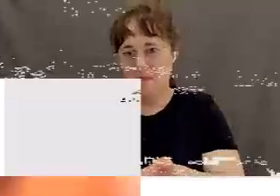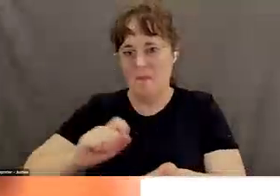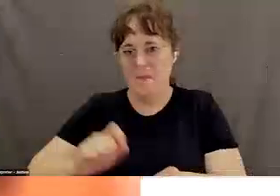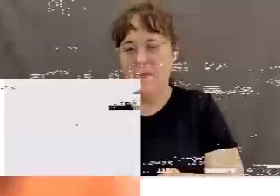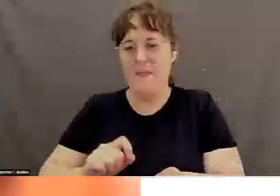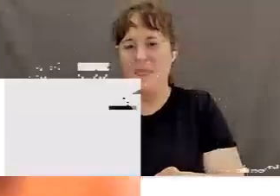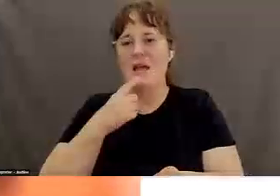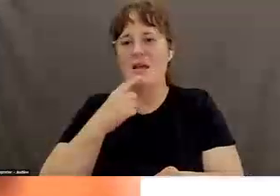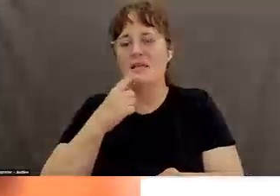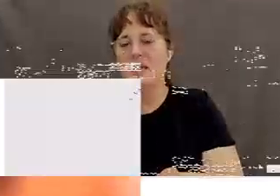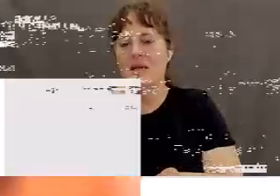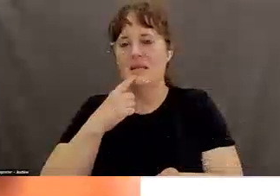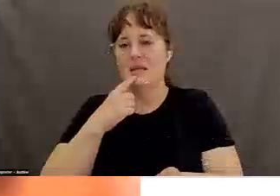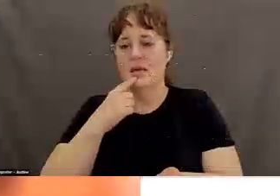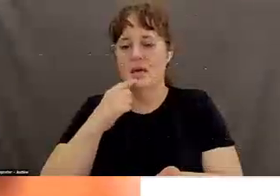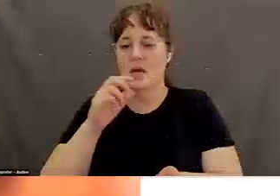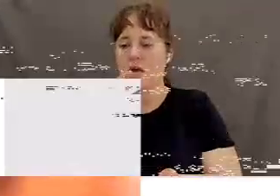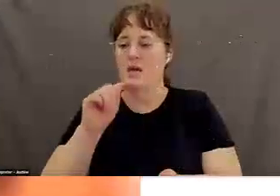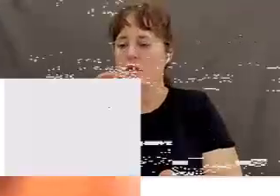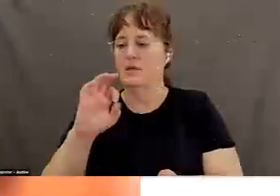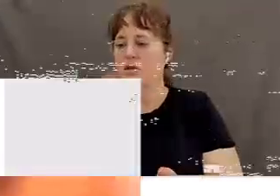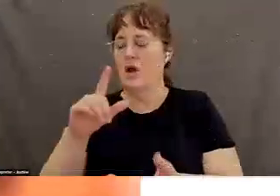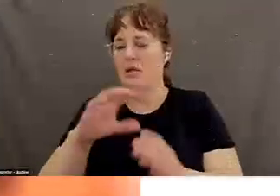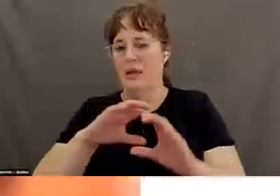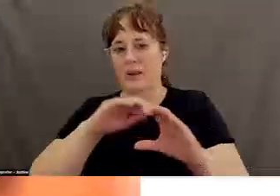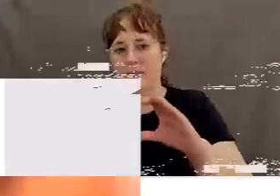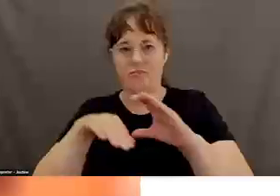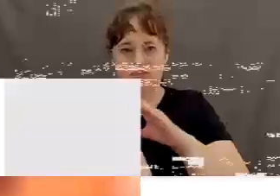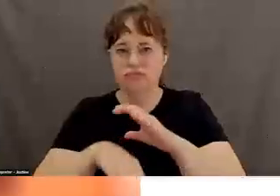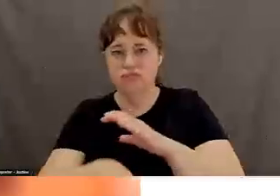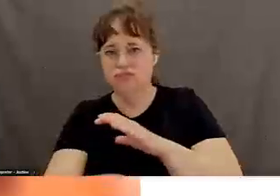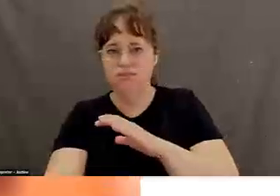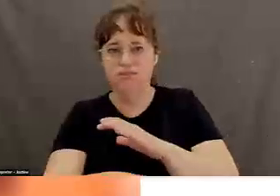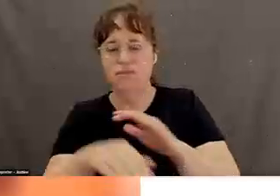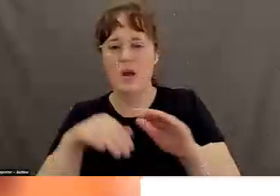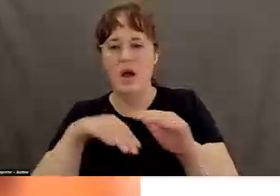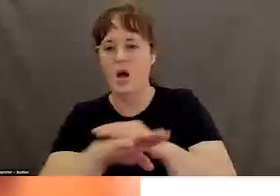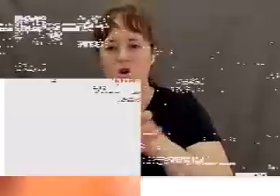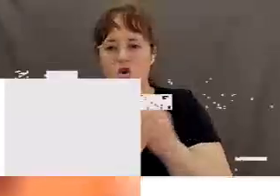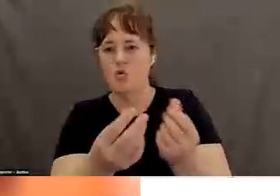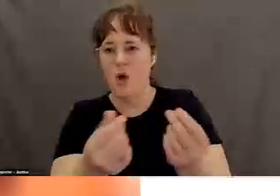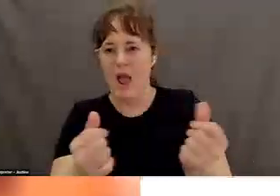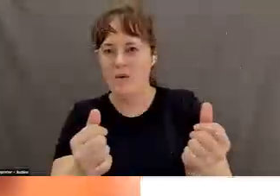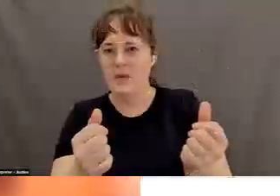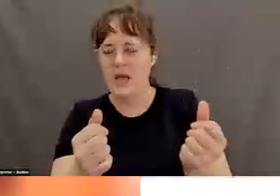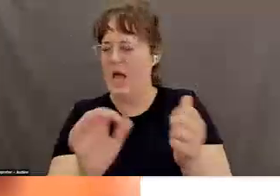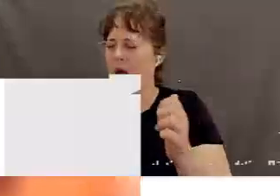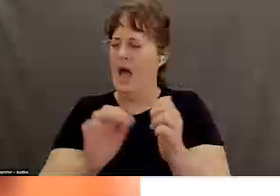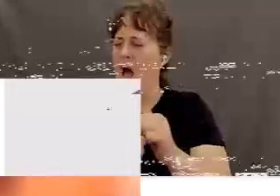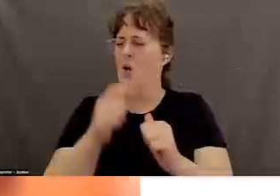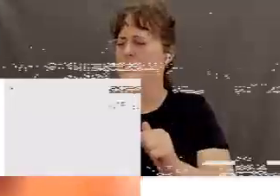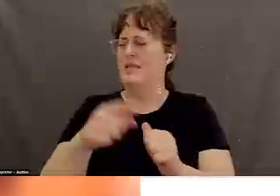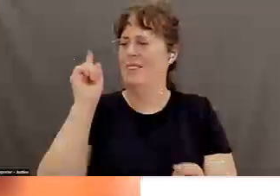Boardroom: And so, how are we having a longer tunnel here, and it is less expensive for us? Can you walk us through that?